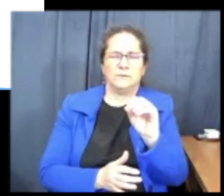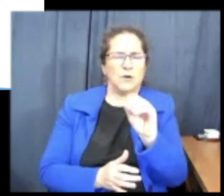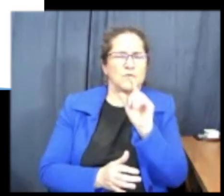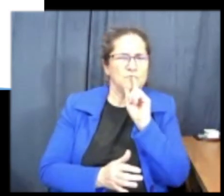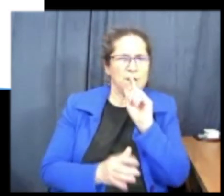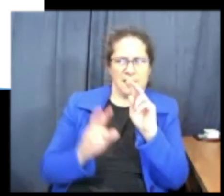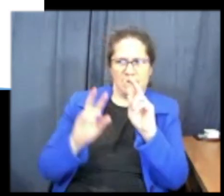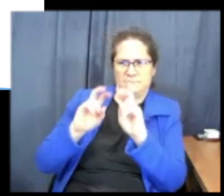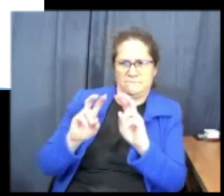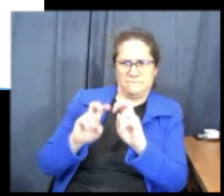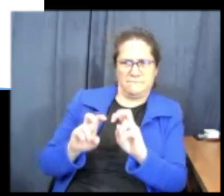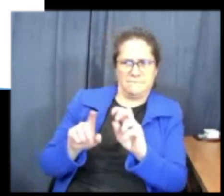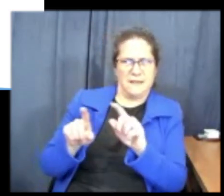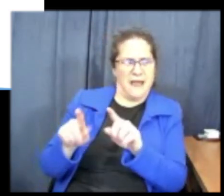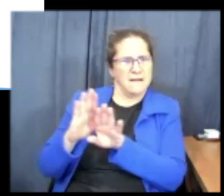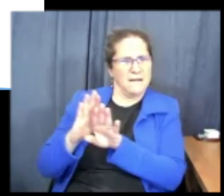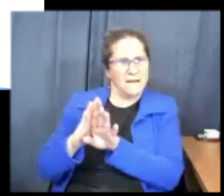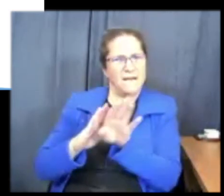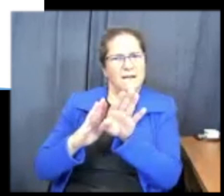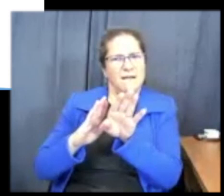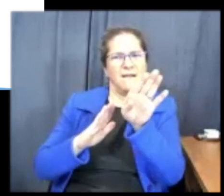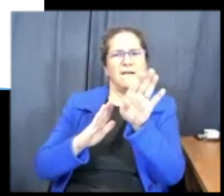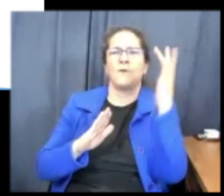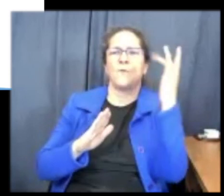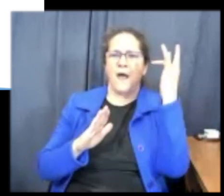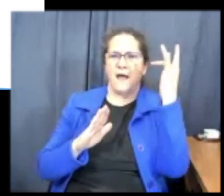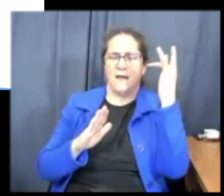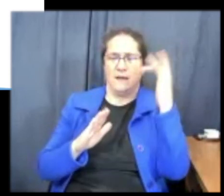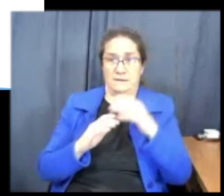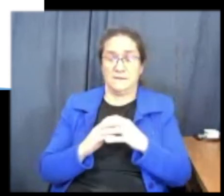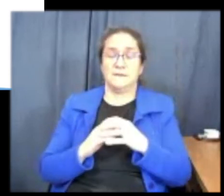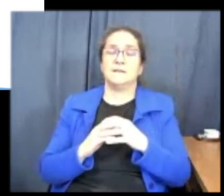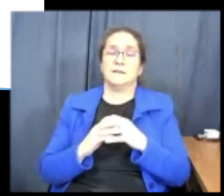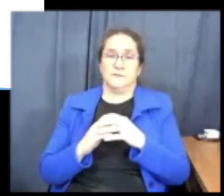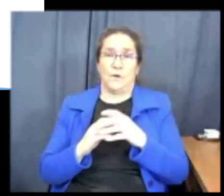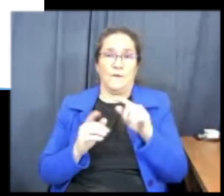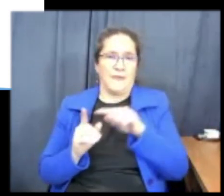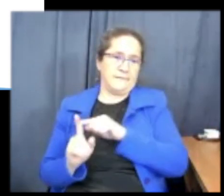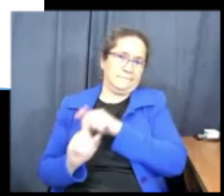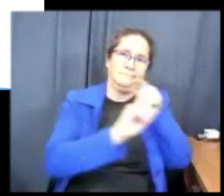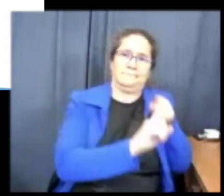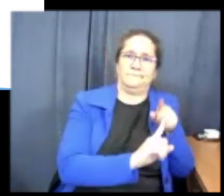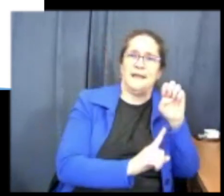are those numbers increasing and so you should really start with your EMIS data and break it down again